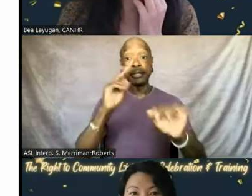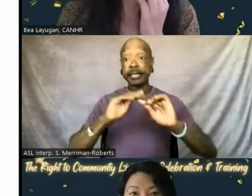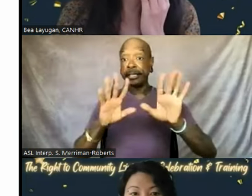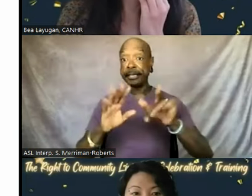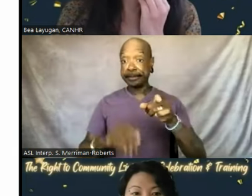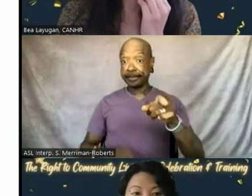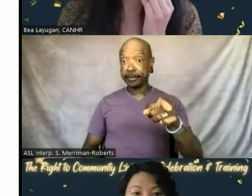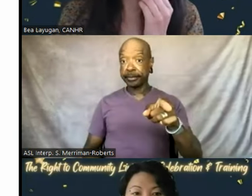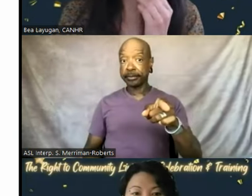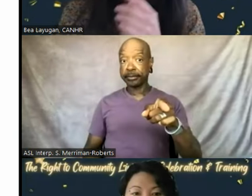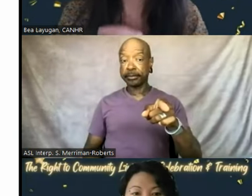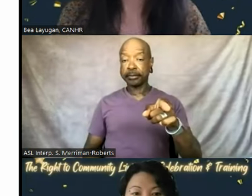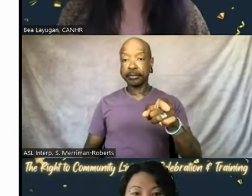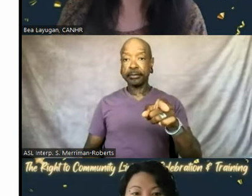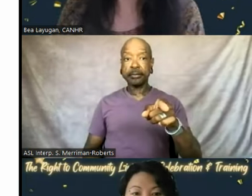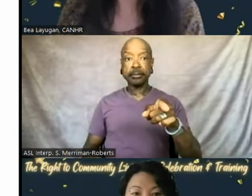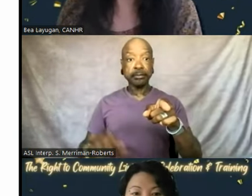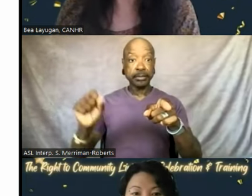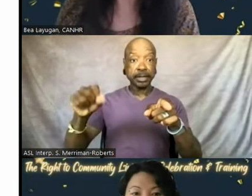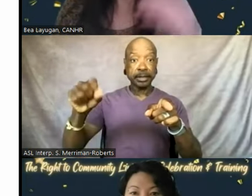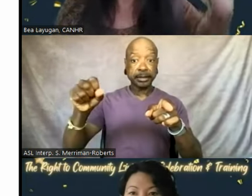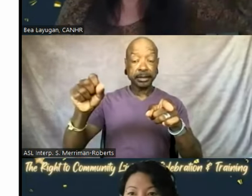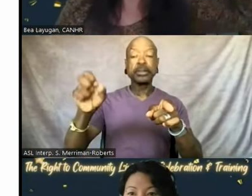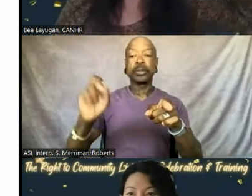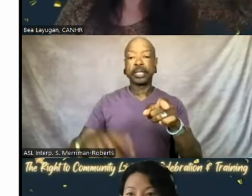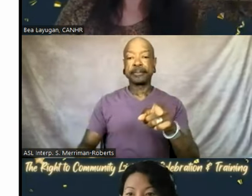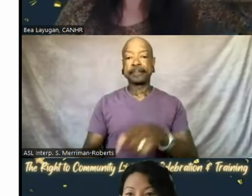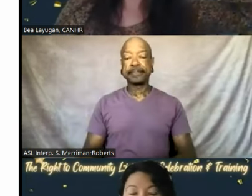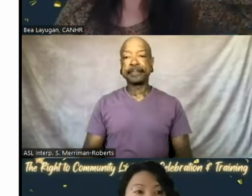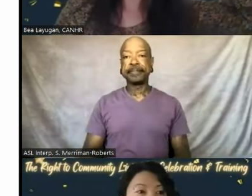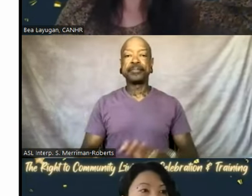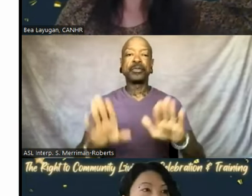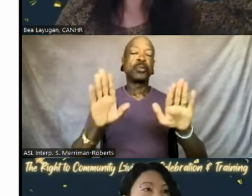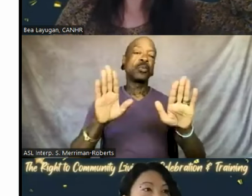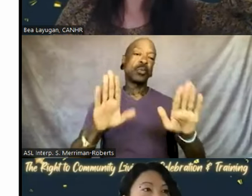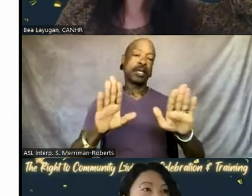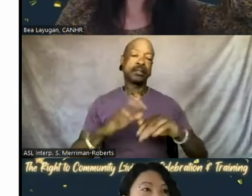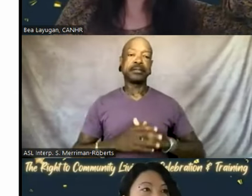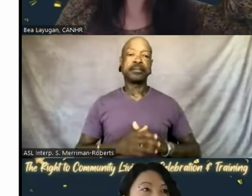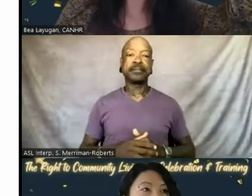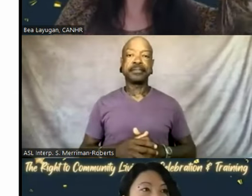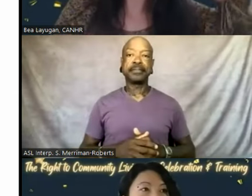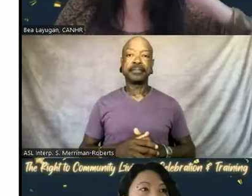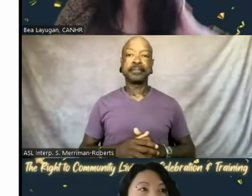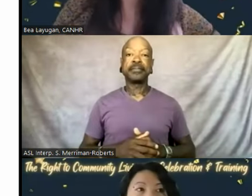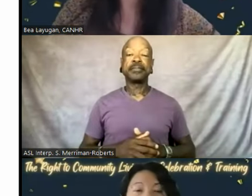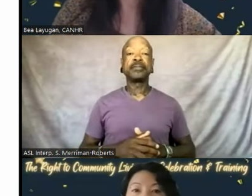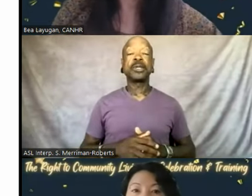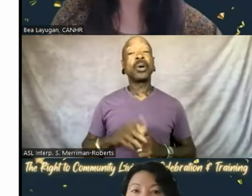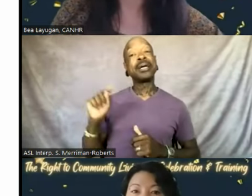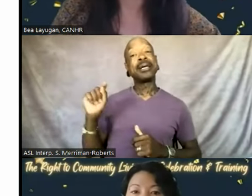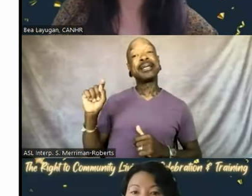Okay.